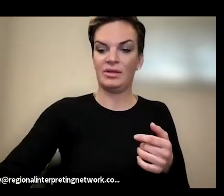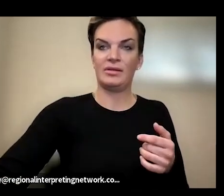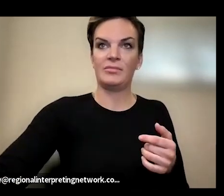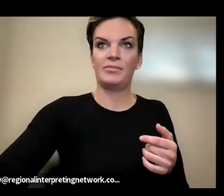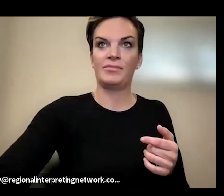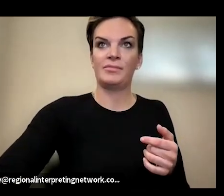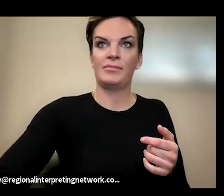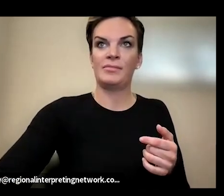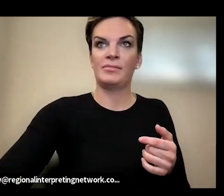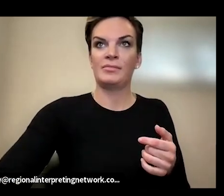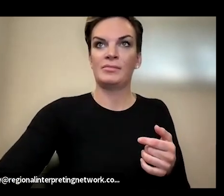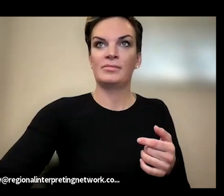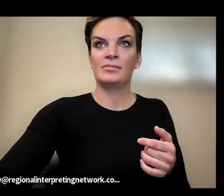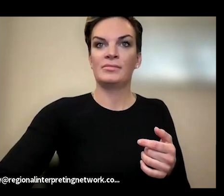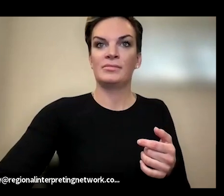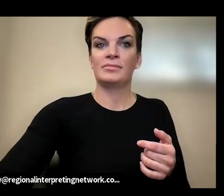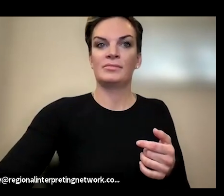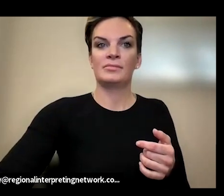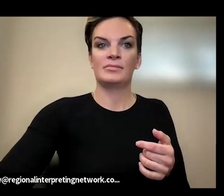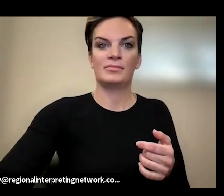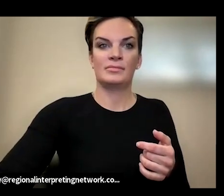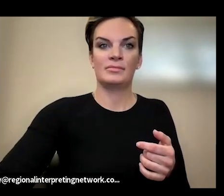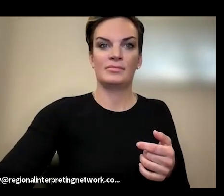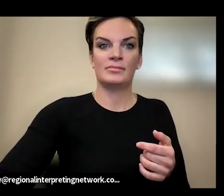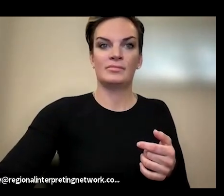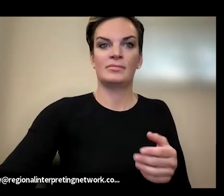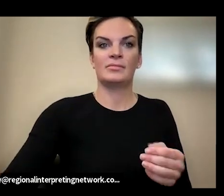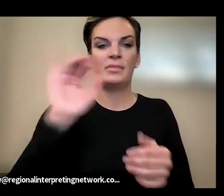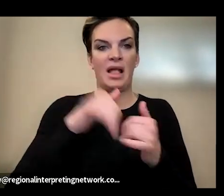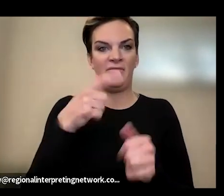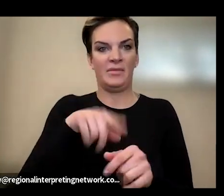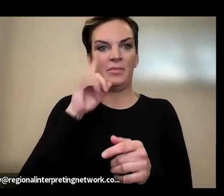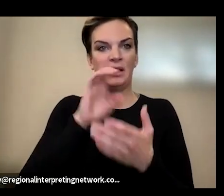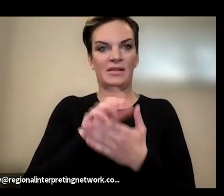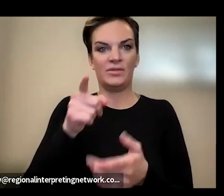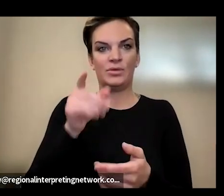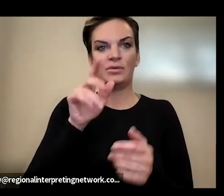have them believe you, right? Which, like, depending on your race, depending on the how you present to